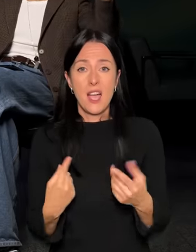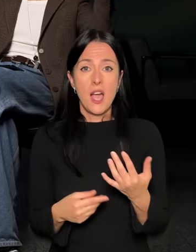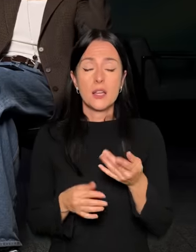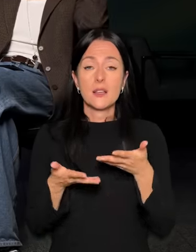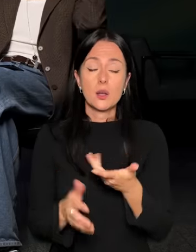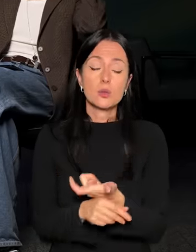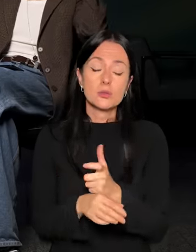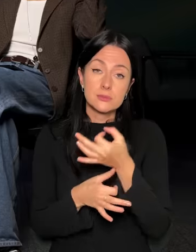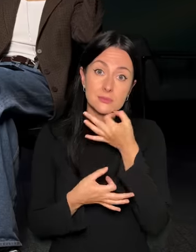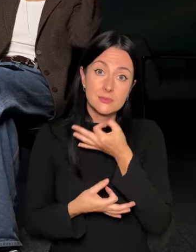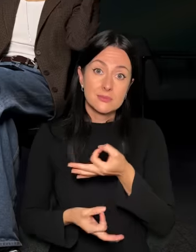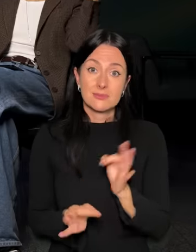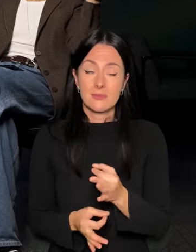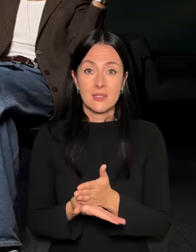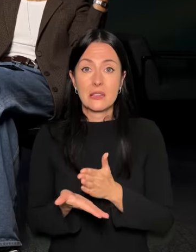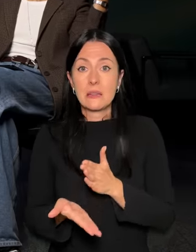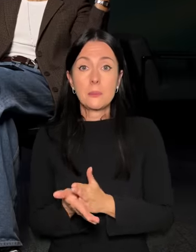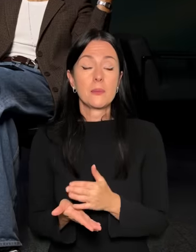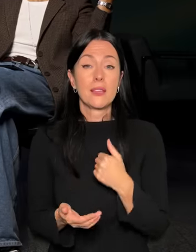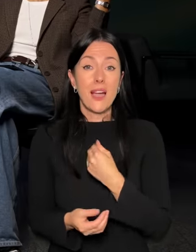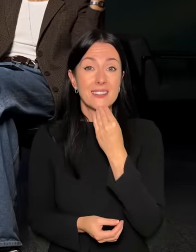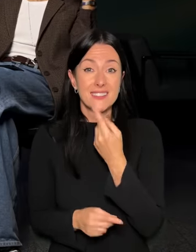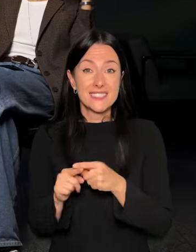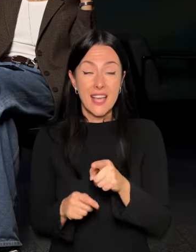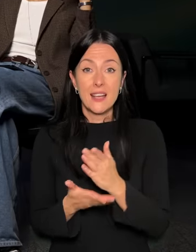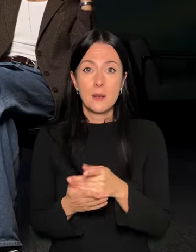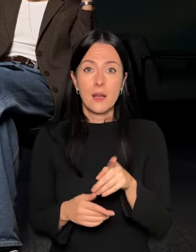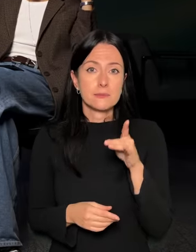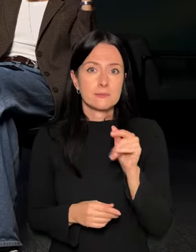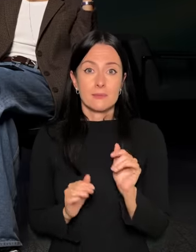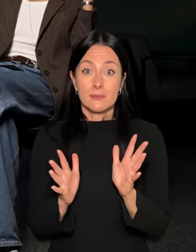And they bake very delicious bread. I ate this bread, and it was one of the tastiest breads I've ever had.